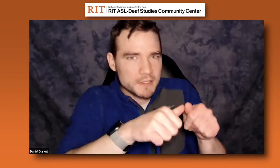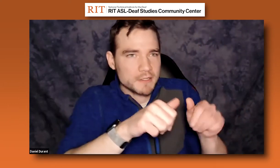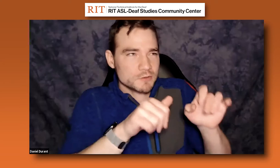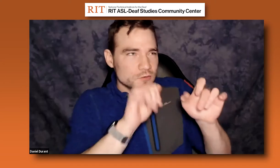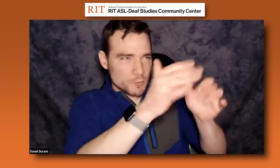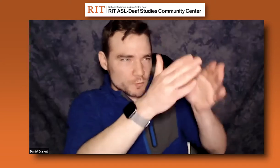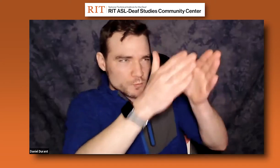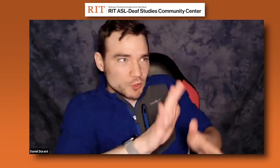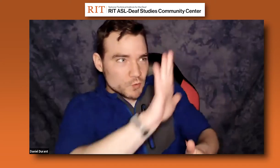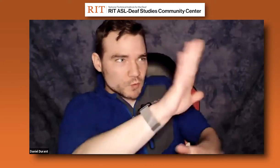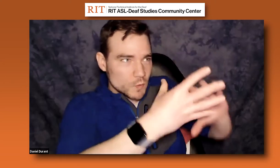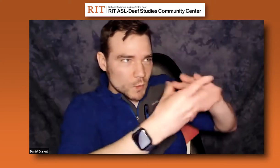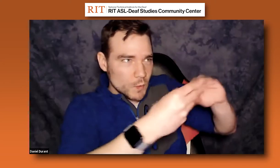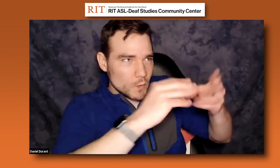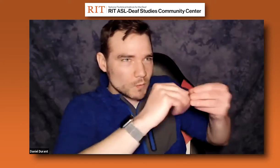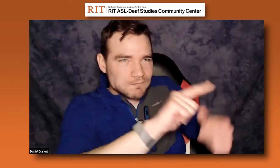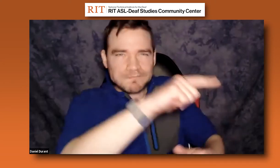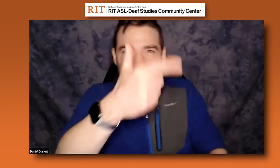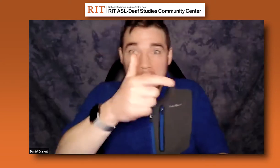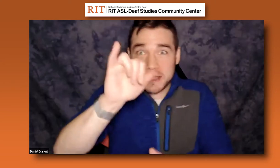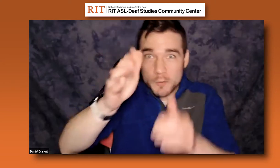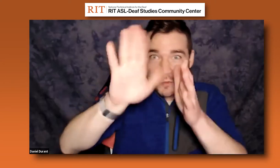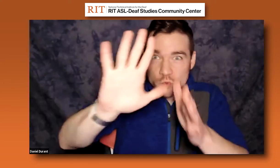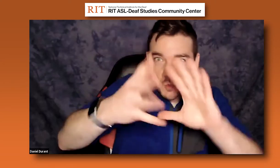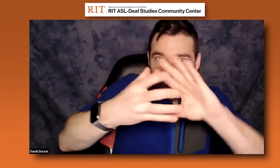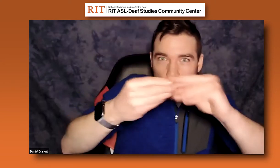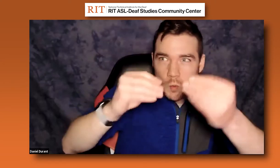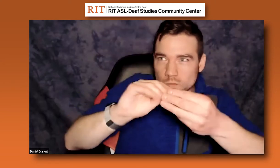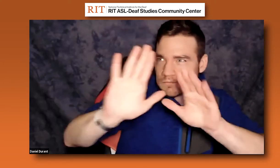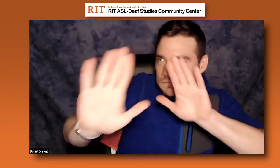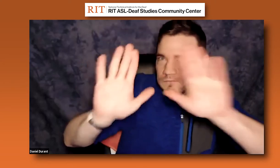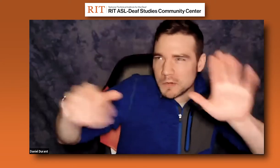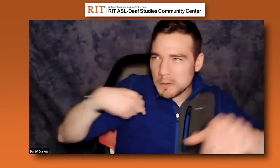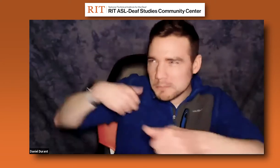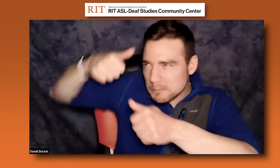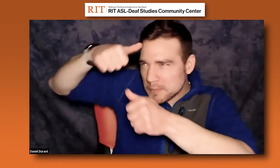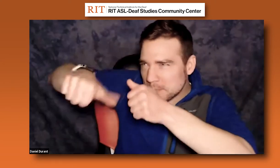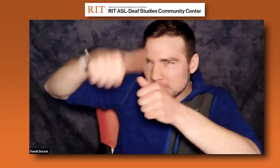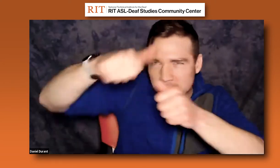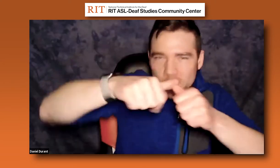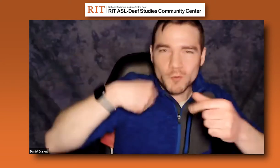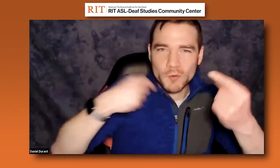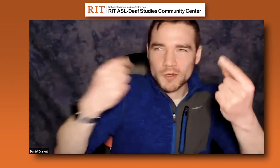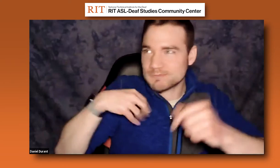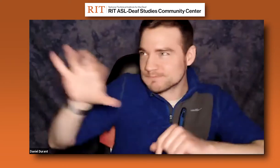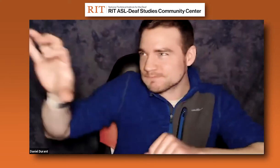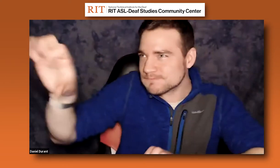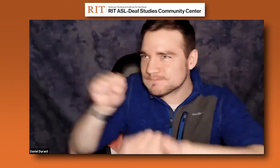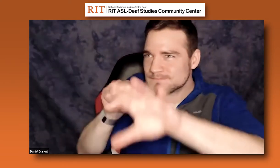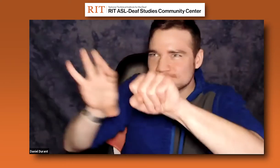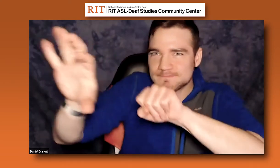and I would remember that person's story, and then the next person would tell a story and the next, and I would remember each one